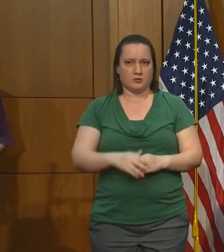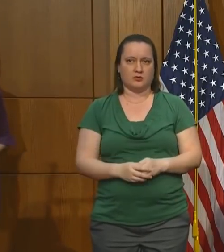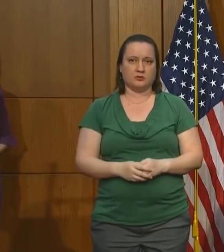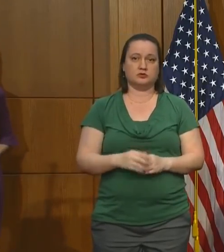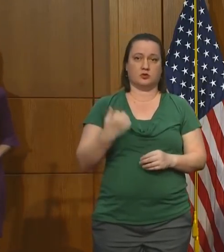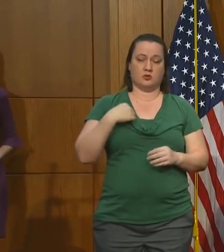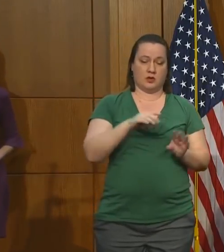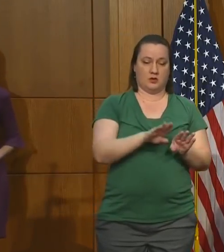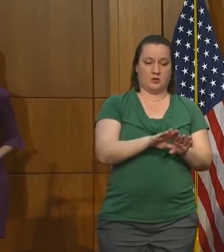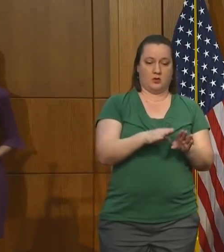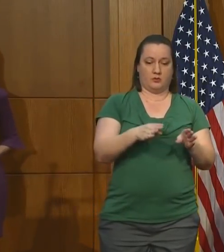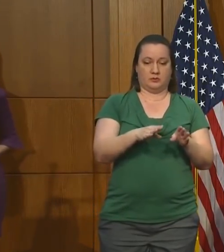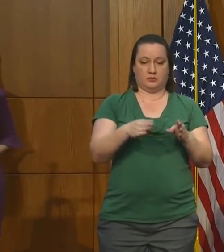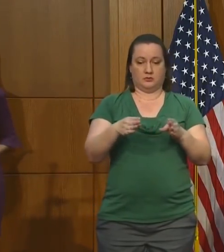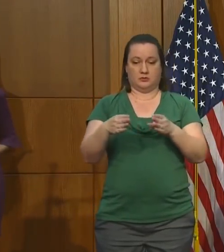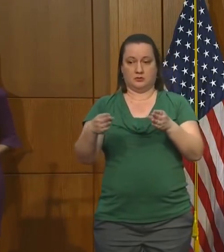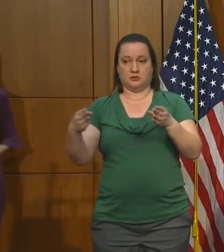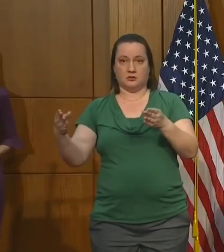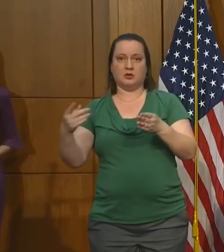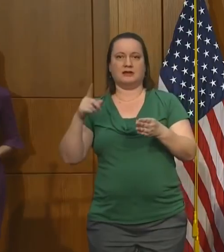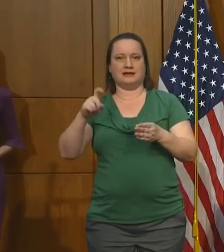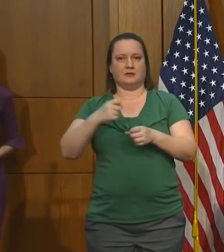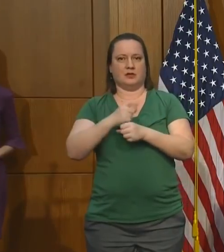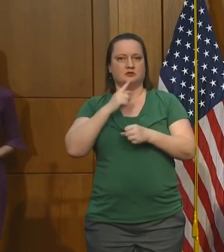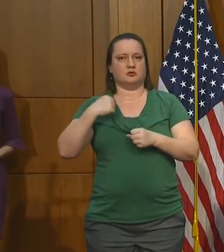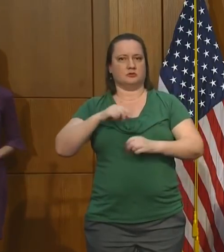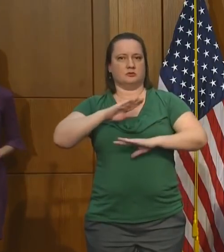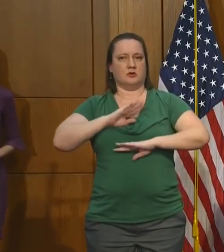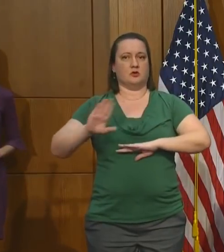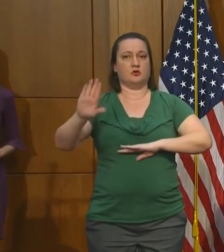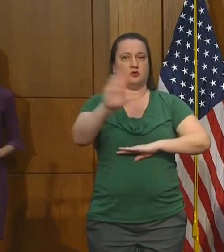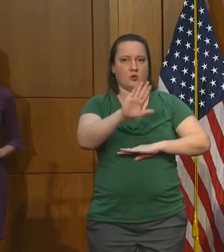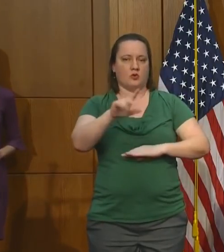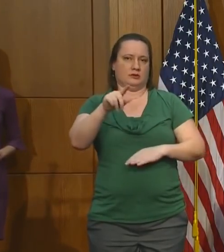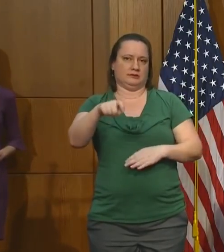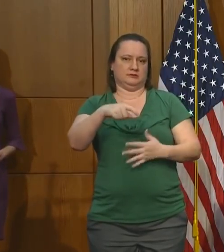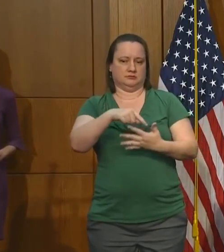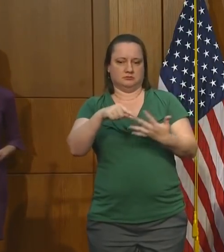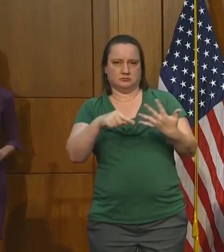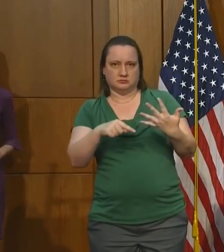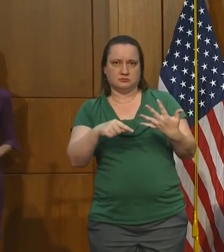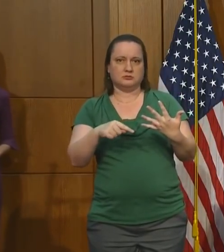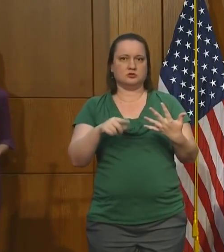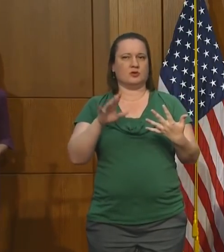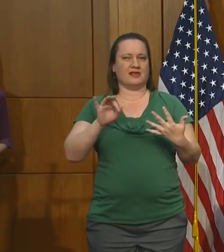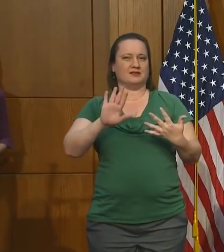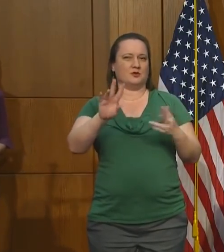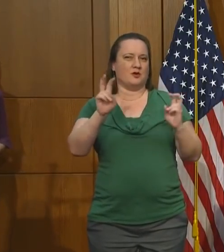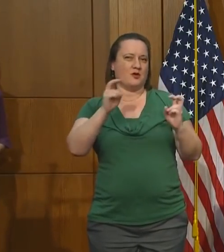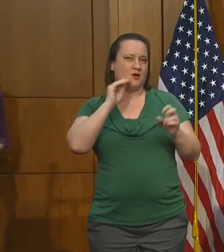HEAR AS AS WE WORK THROUGH THESE GUIDELINES AS WE WORK. THROUGH TURNING THAT DIMMER SWITCH OUT. JUST ABOUT AS MUCH